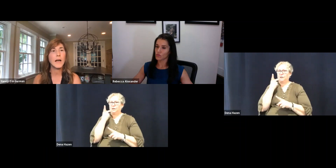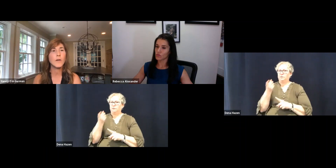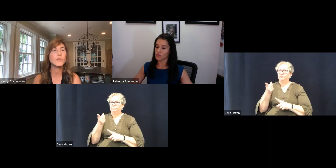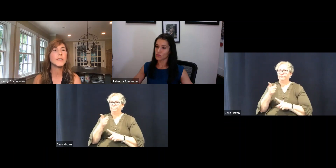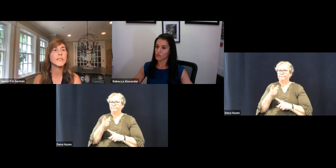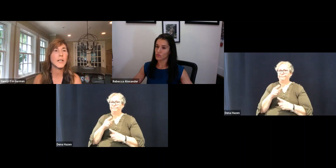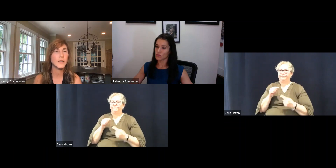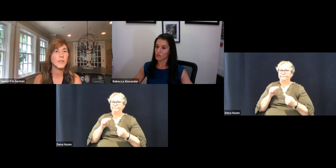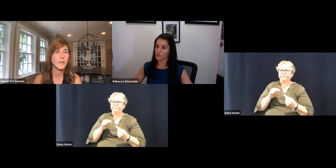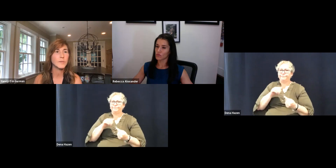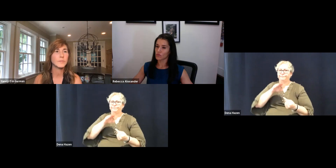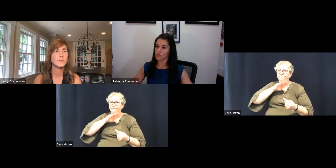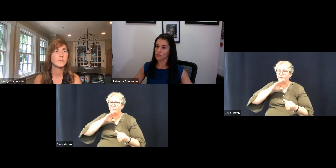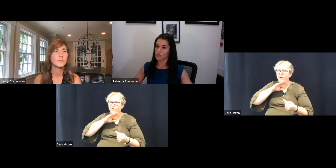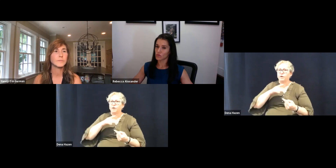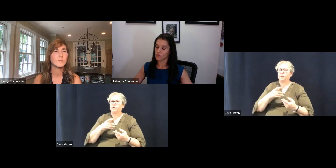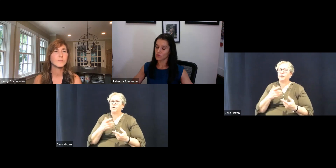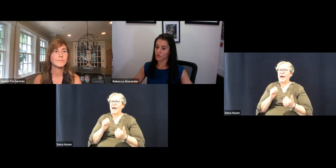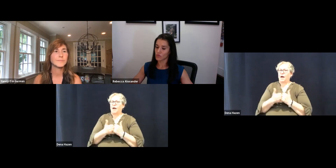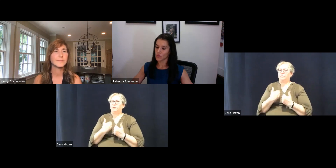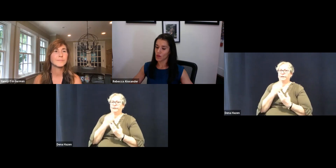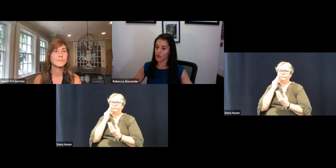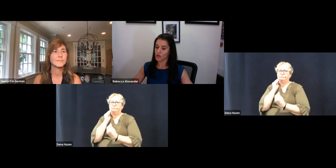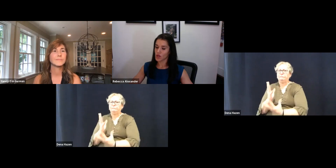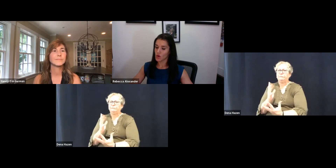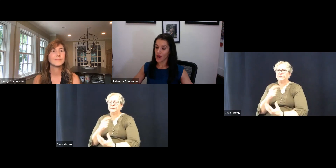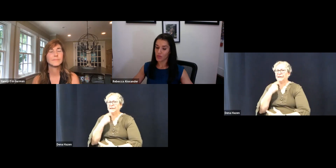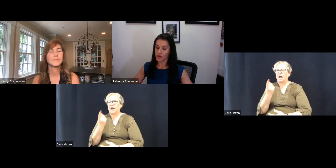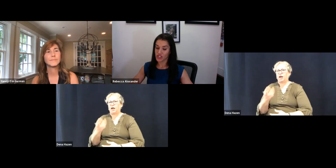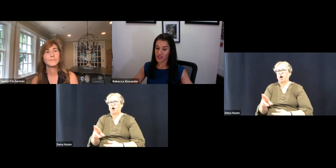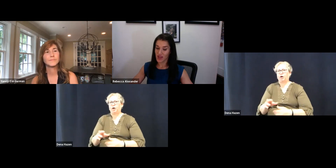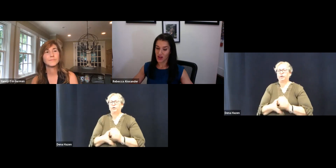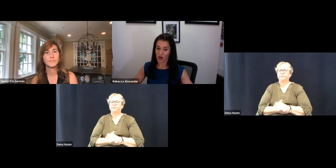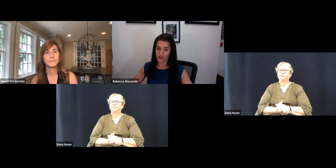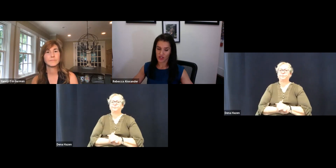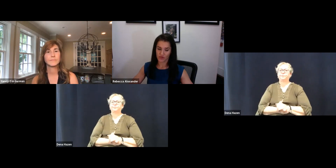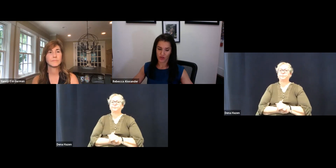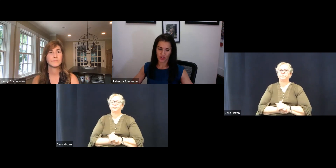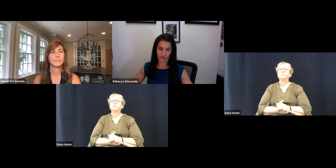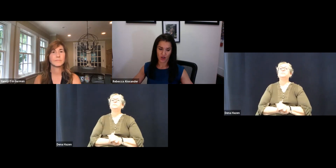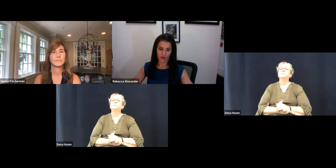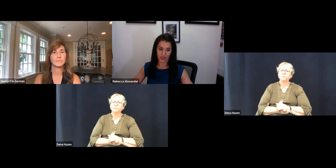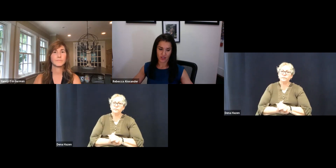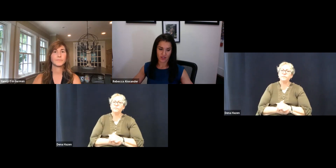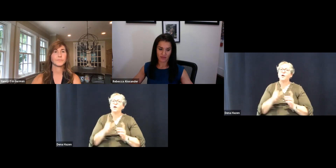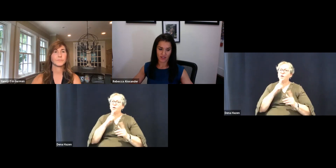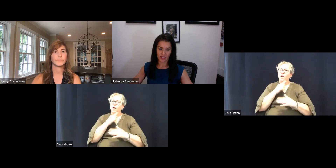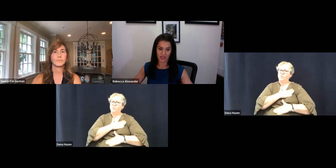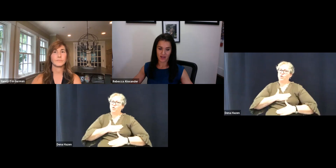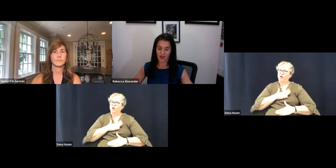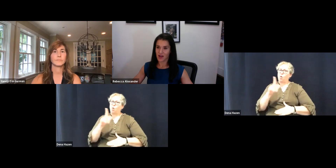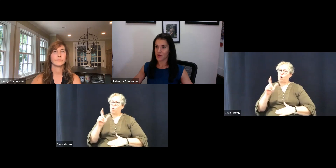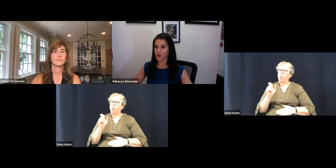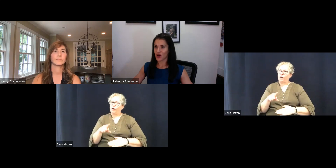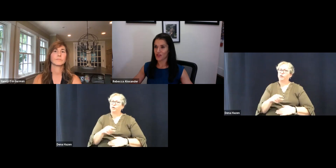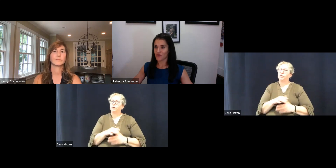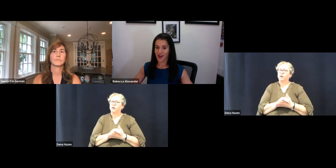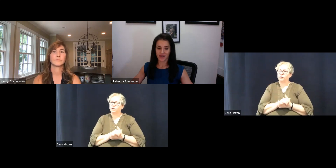How do we tell her? So, I appreciate that question. First of all, let's definitely applaud the fact